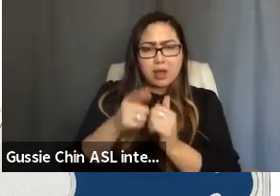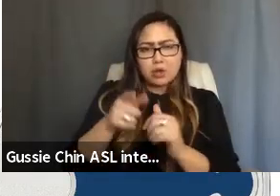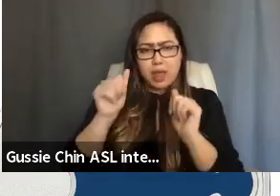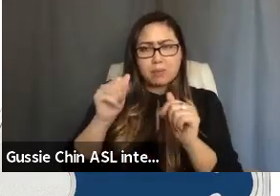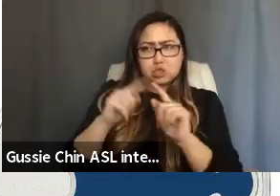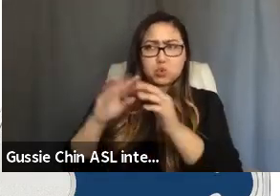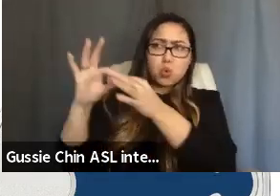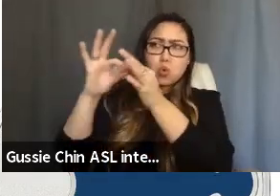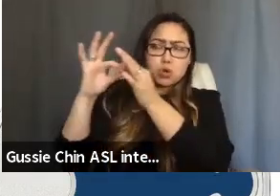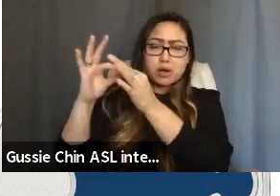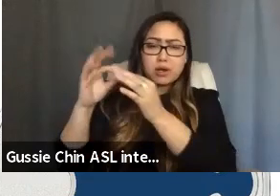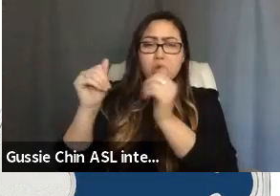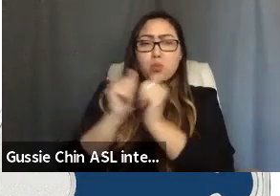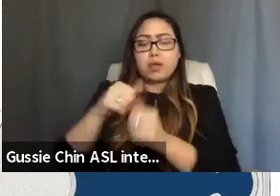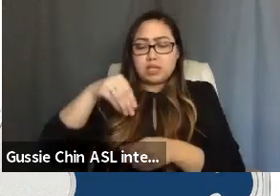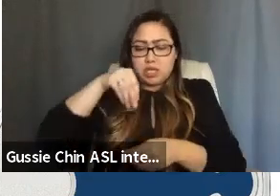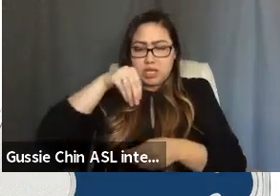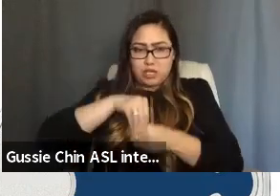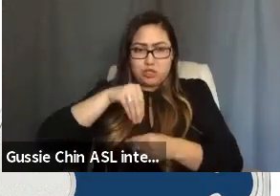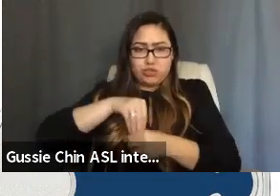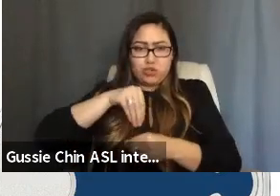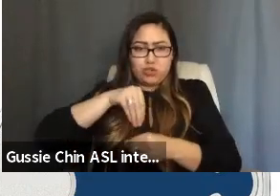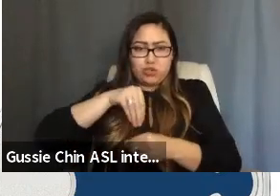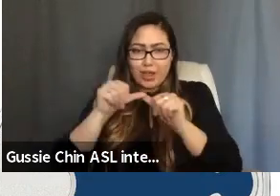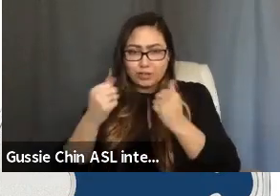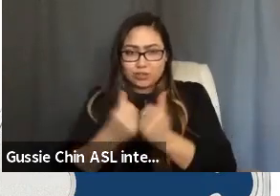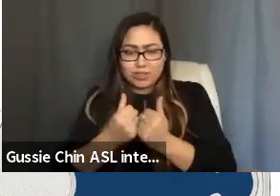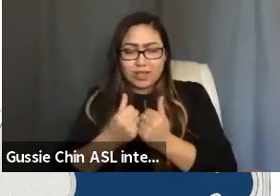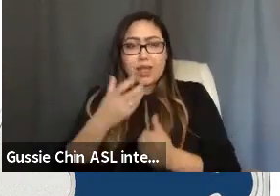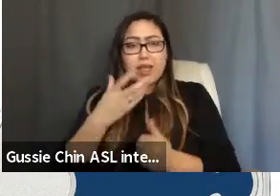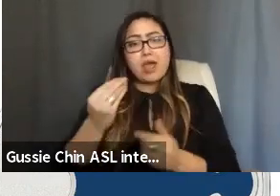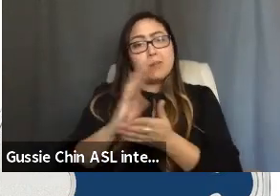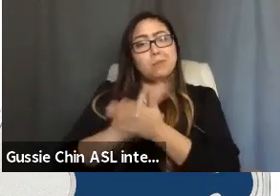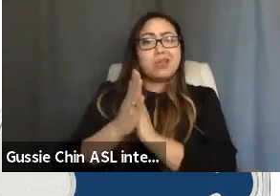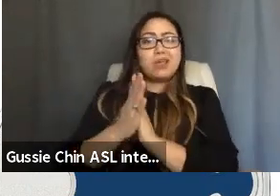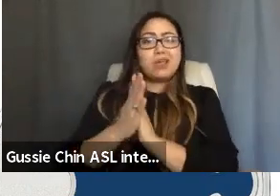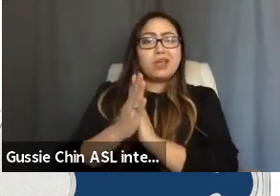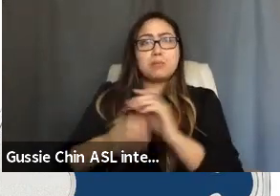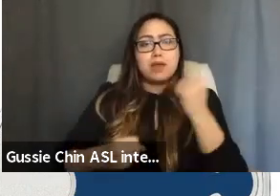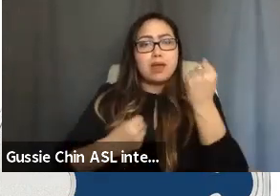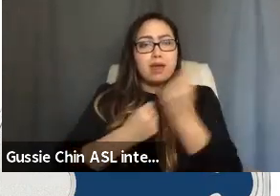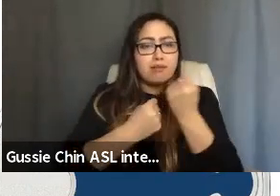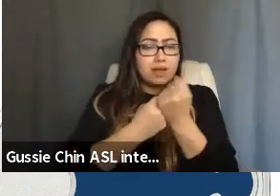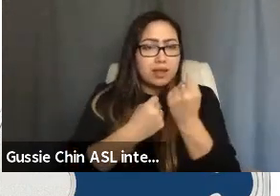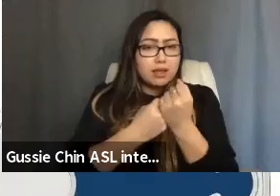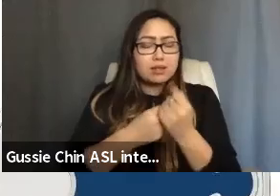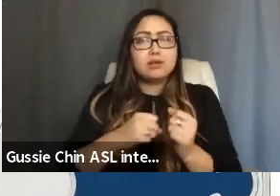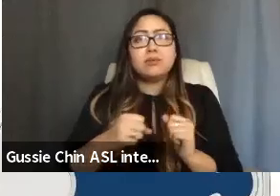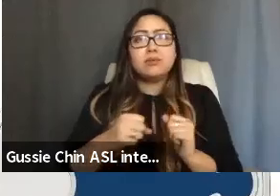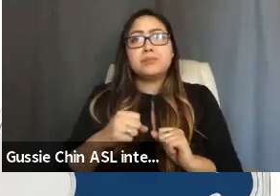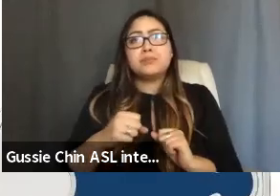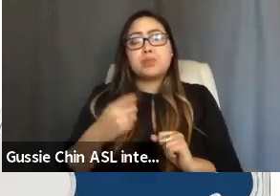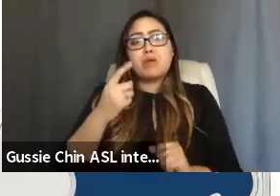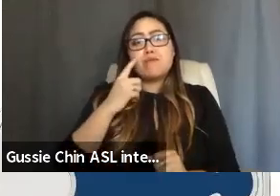with the internal agencies and become kind of an advocate for you know, all of these